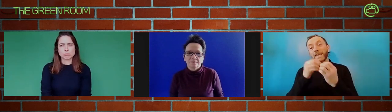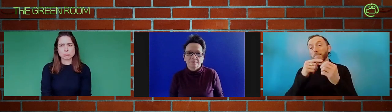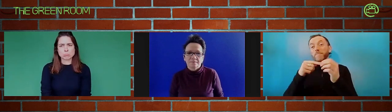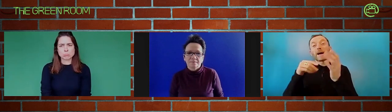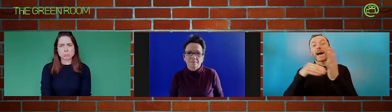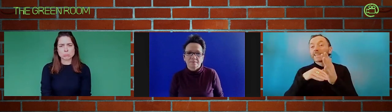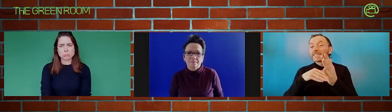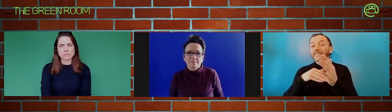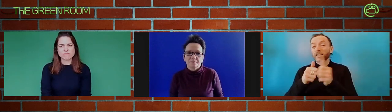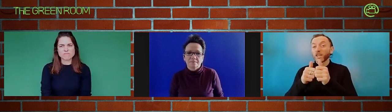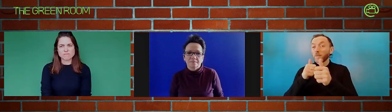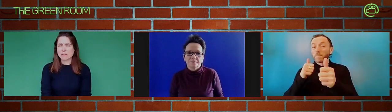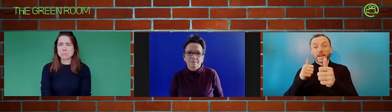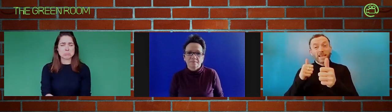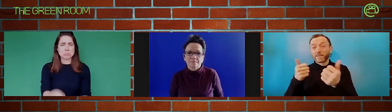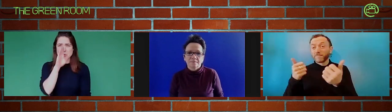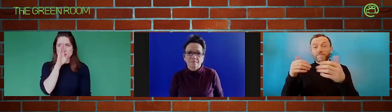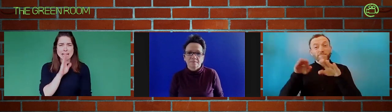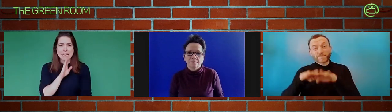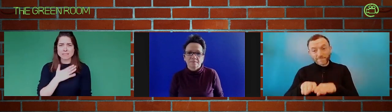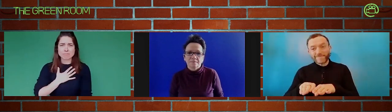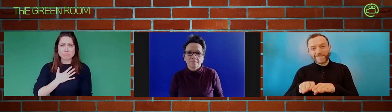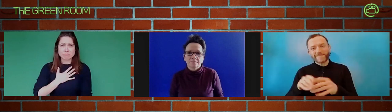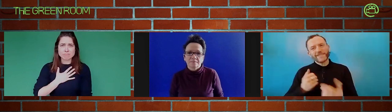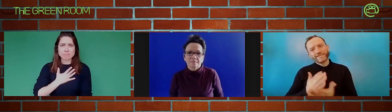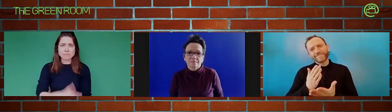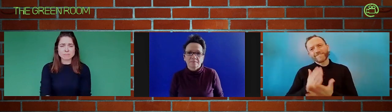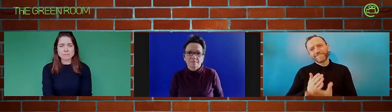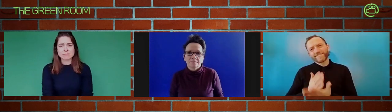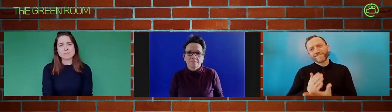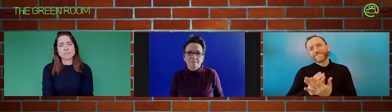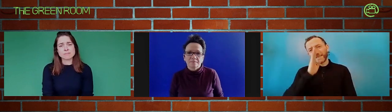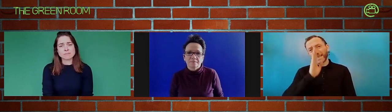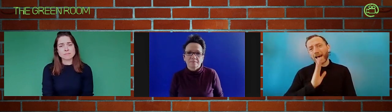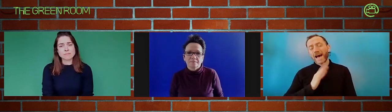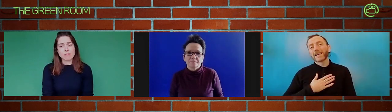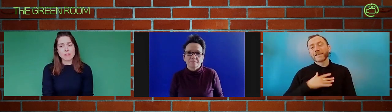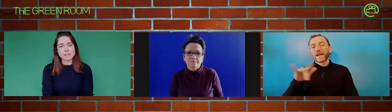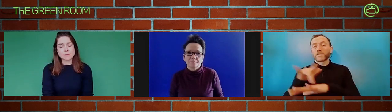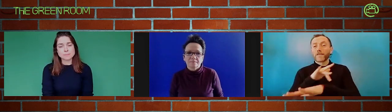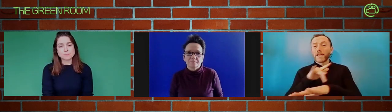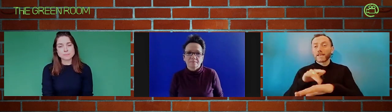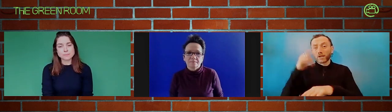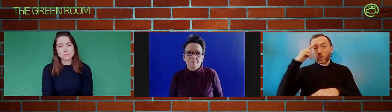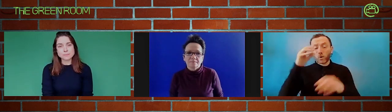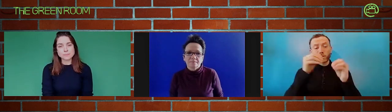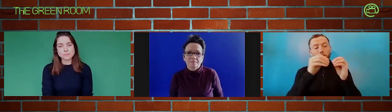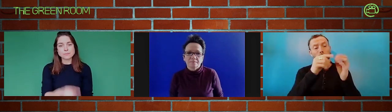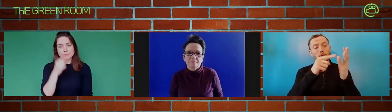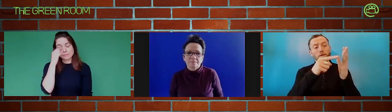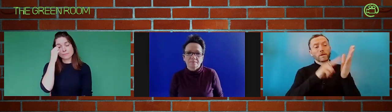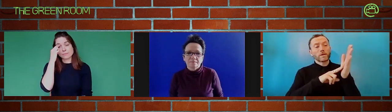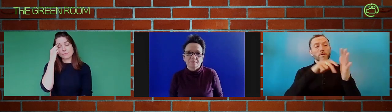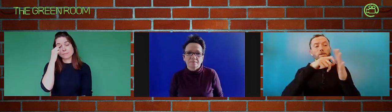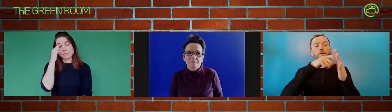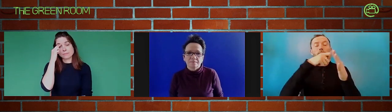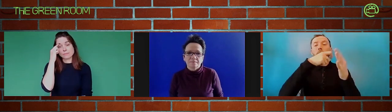venue, it's very very sad. The theatre venue The Bunker in south London, near London Bridge is